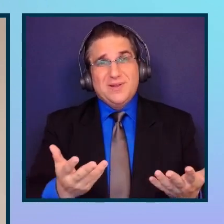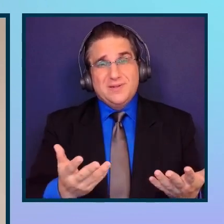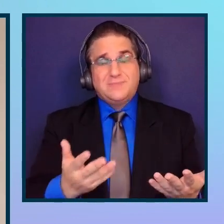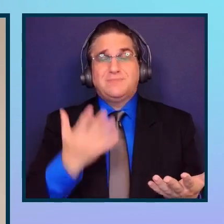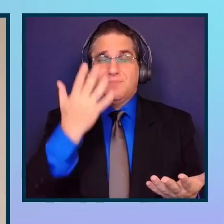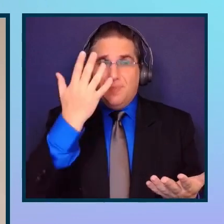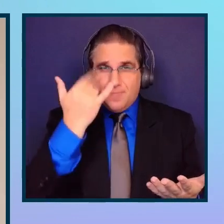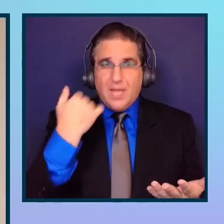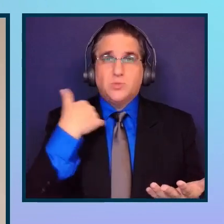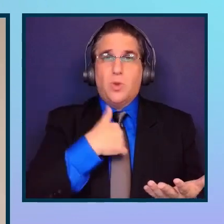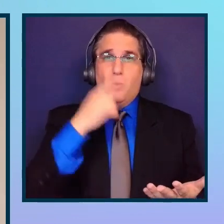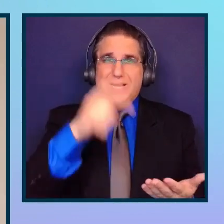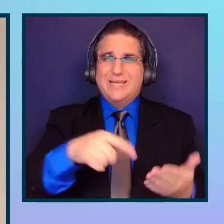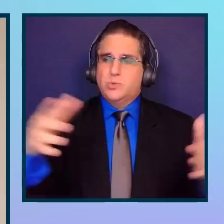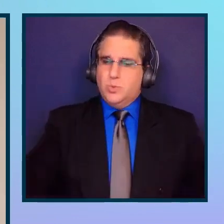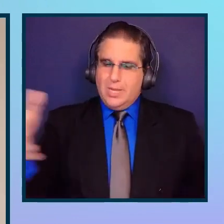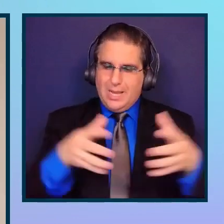because I don't necessarily know that